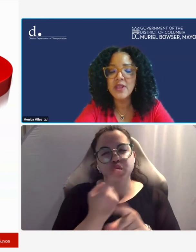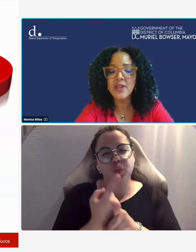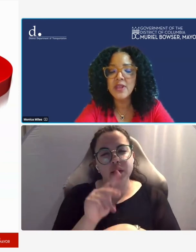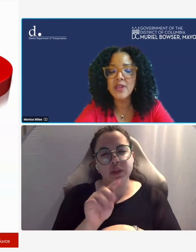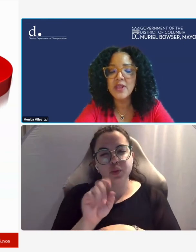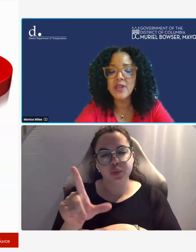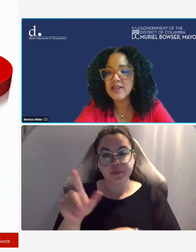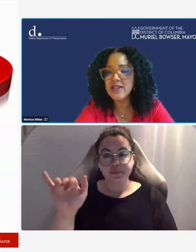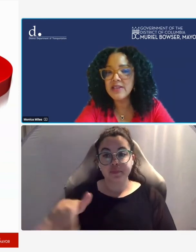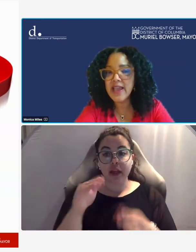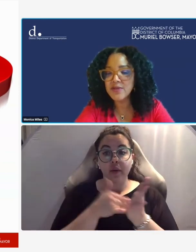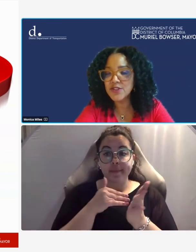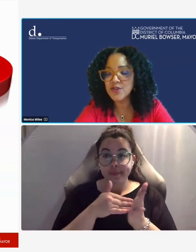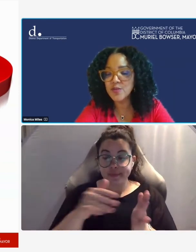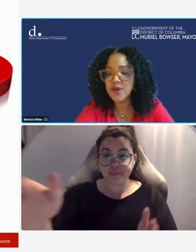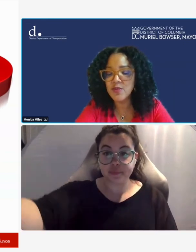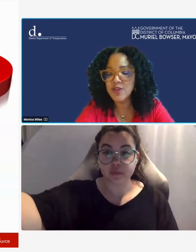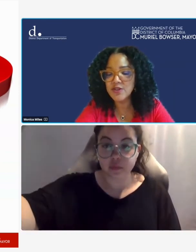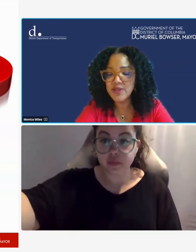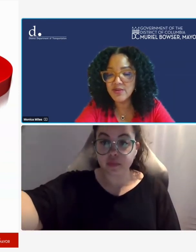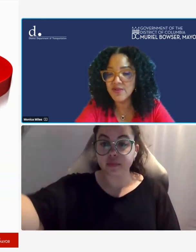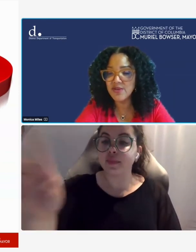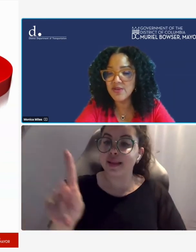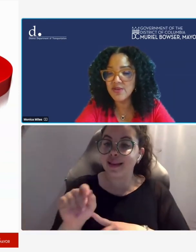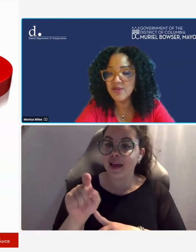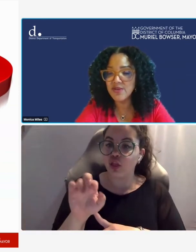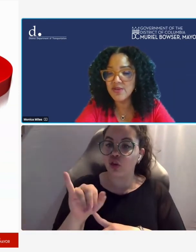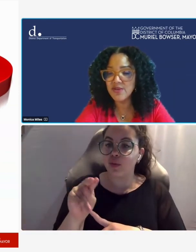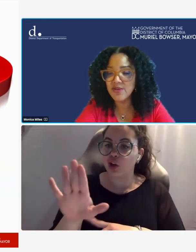something that catherine's group when they're doing the reviews of the indirect cost rates